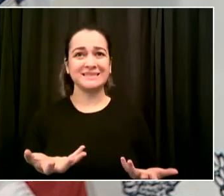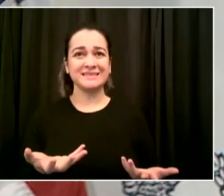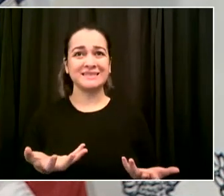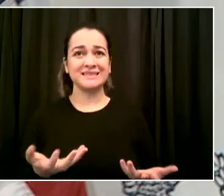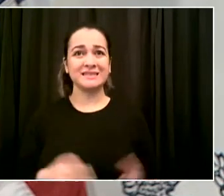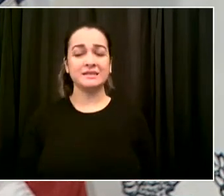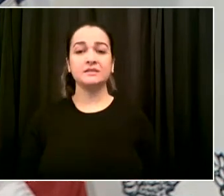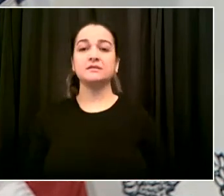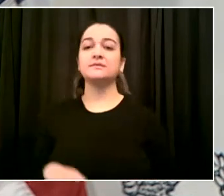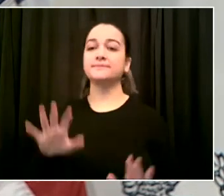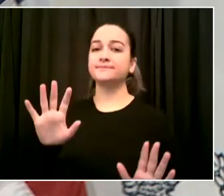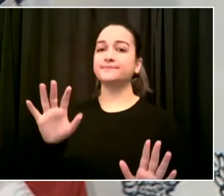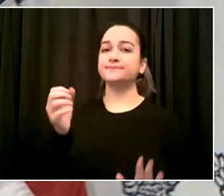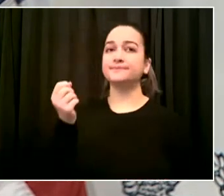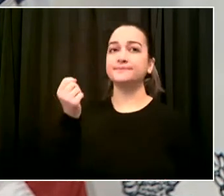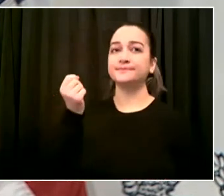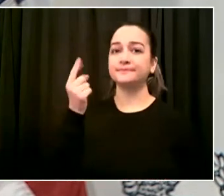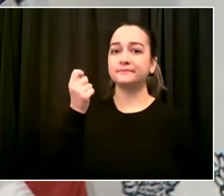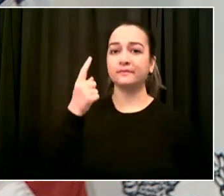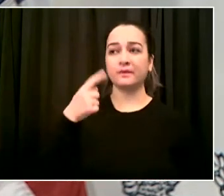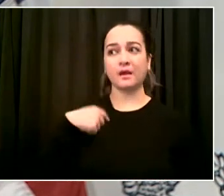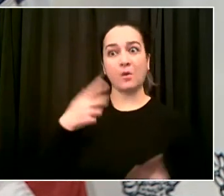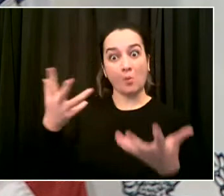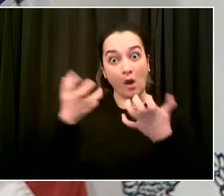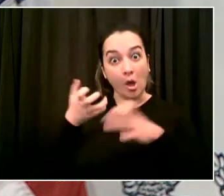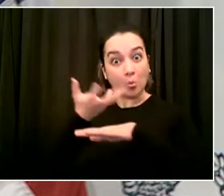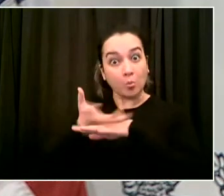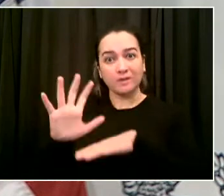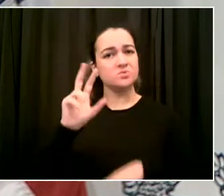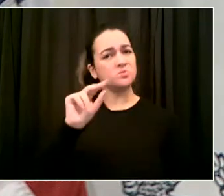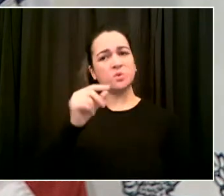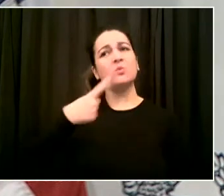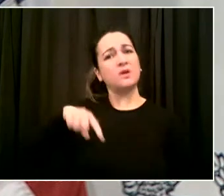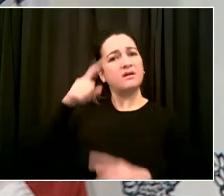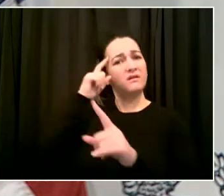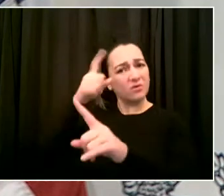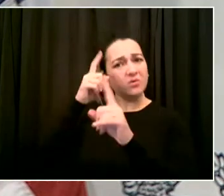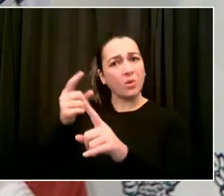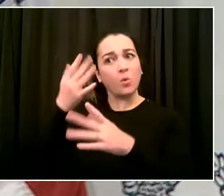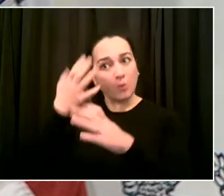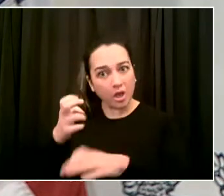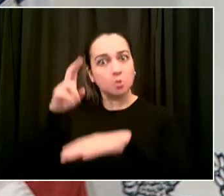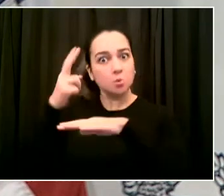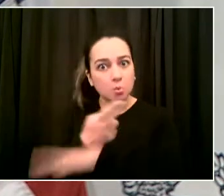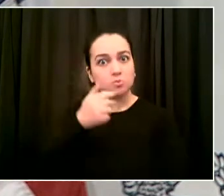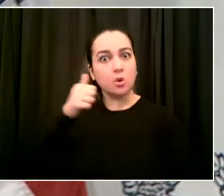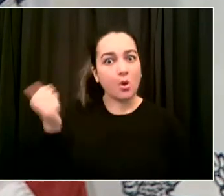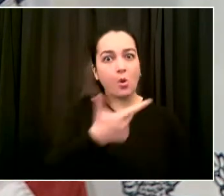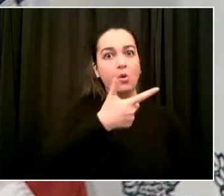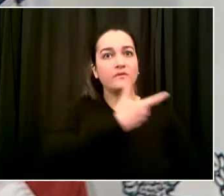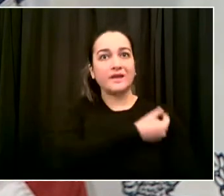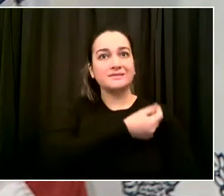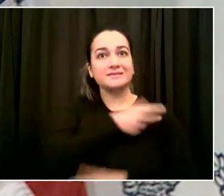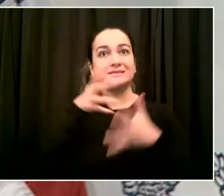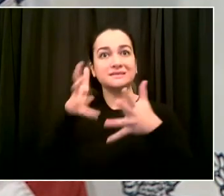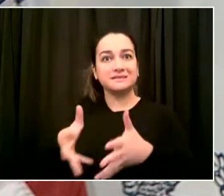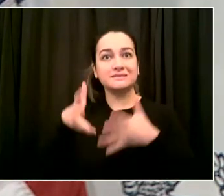USE EVERY SINGLE DOSE THERE'S BEEN CLEAR